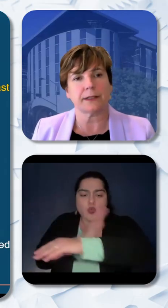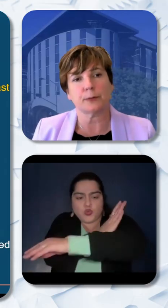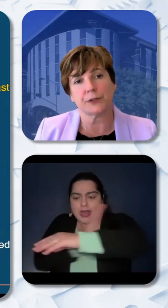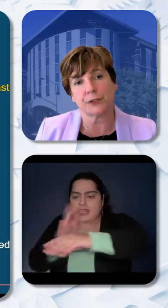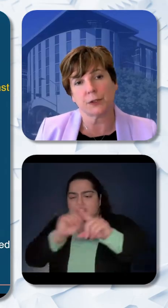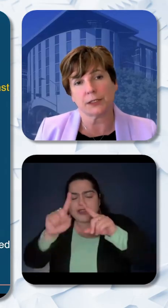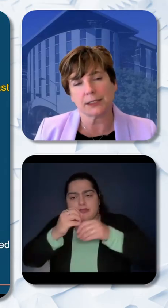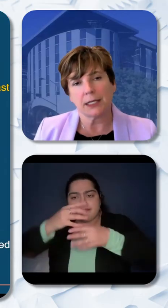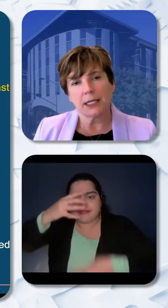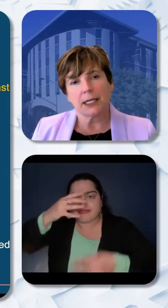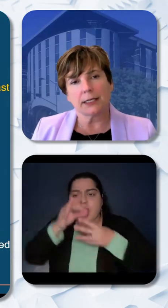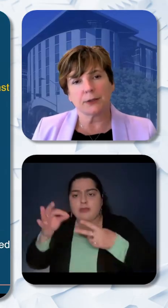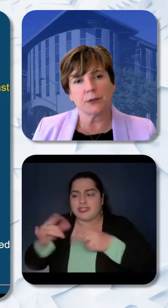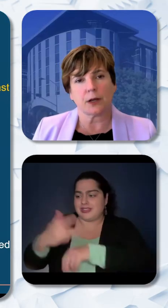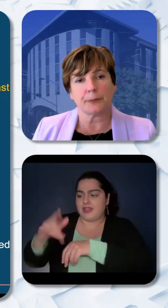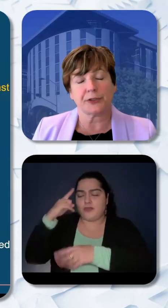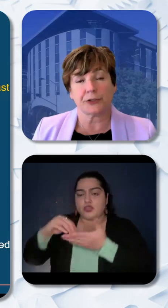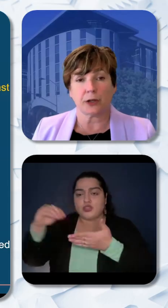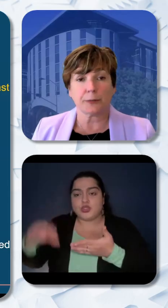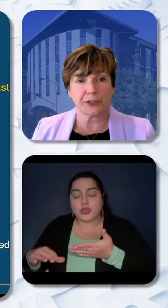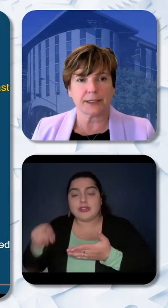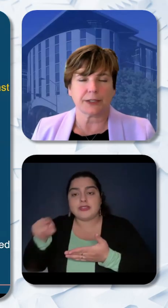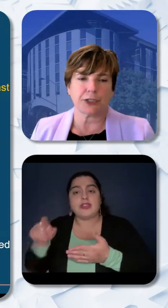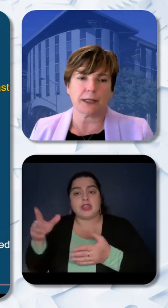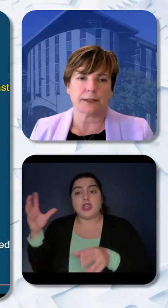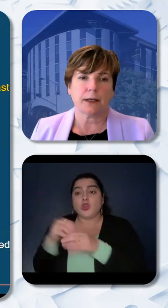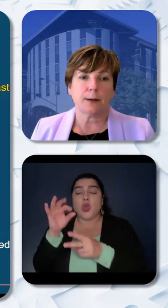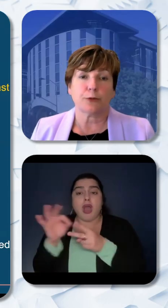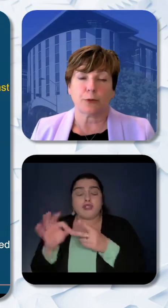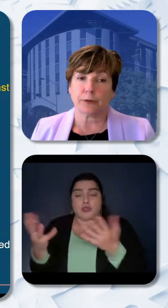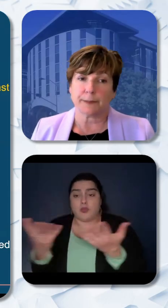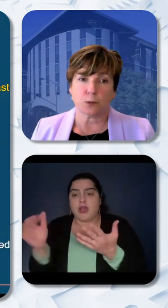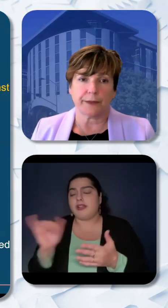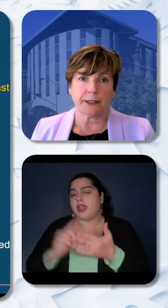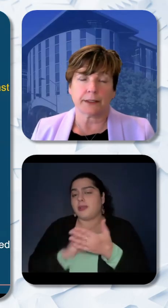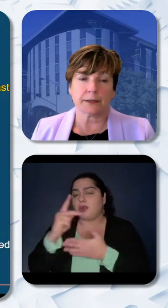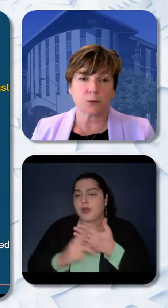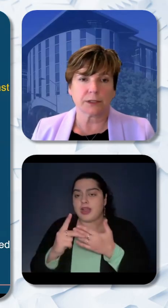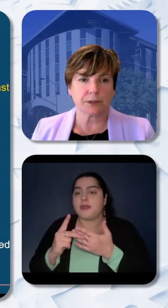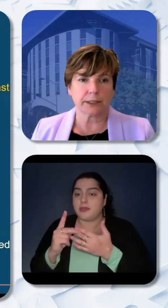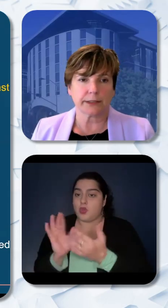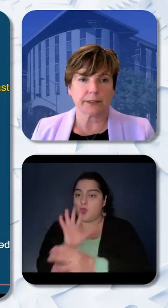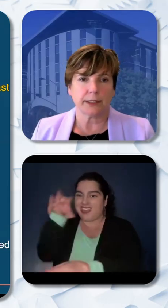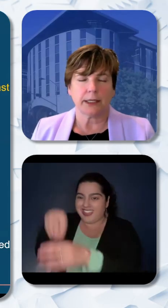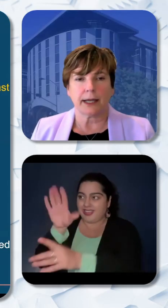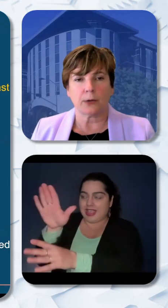available to students. It includes options such as programs within a school district,